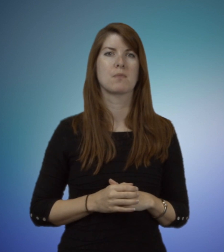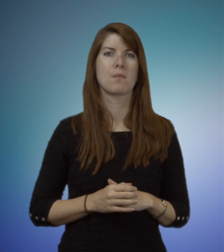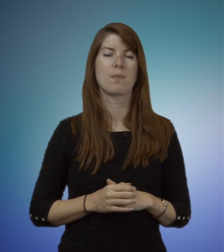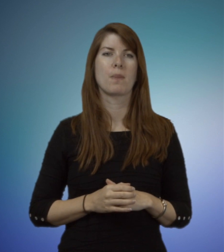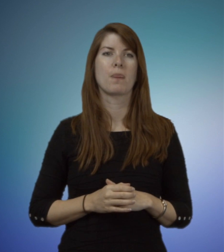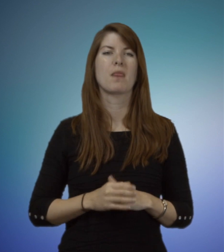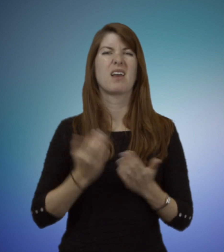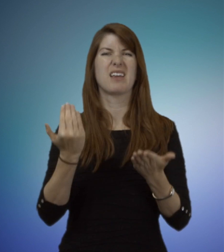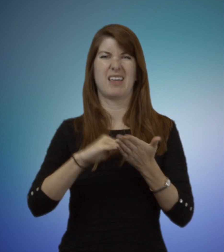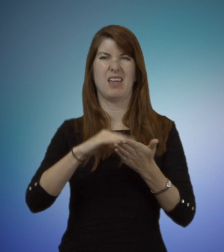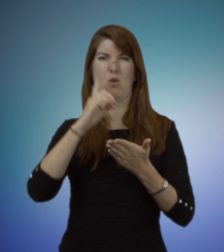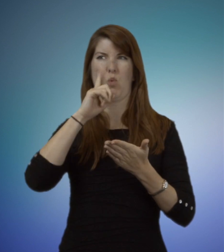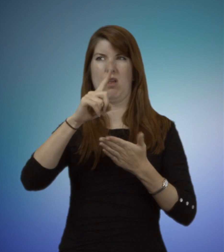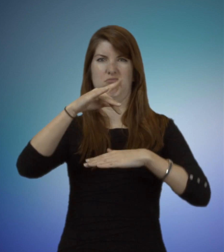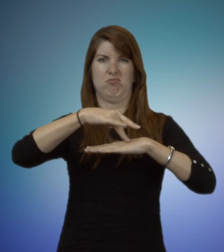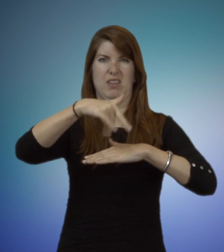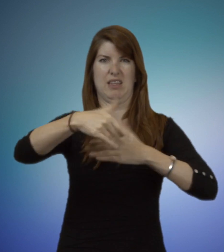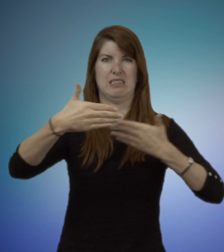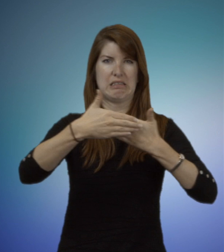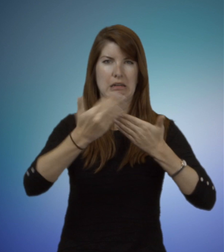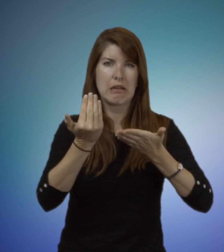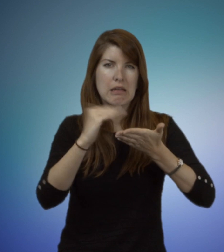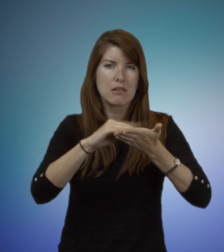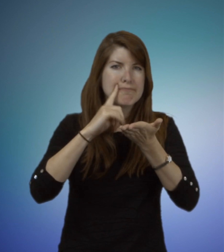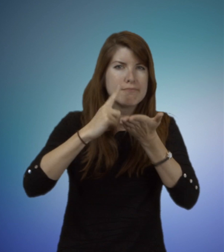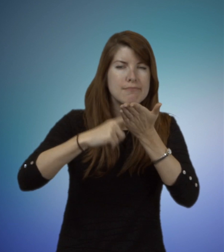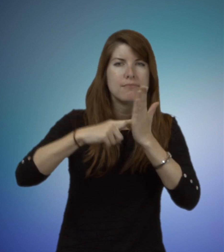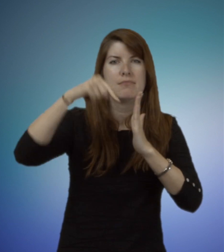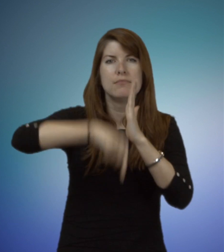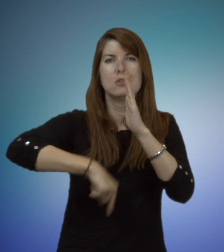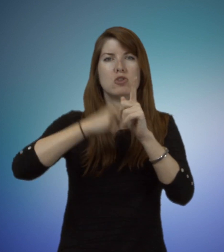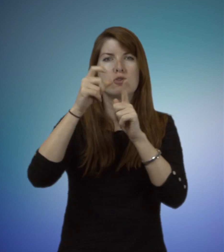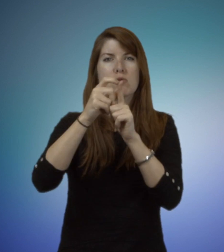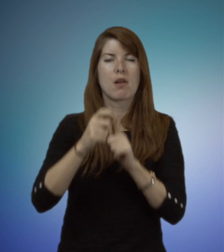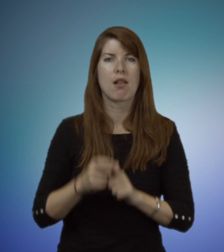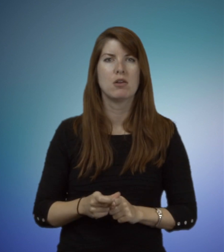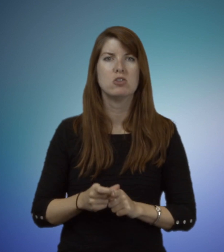Again, I'll come back to this slide to continue discussing terminology once I make these